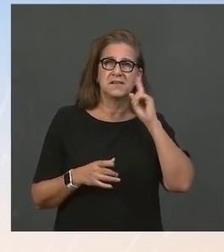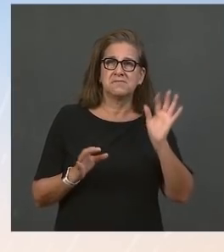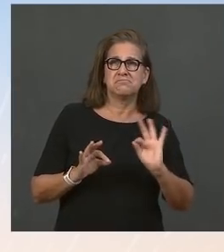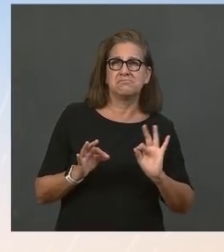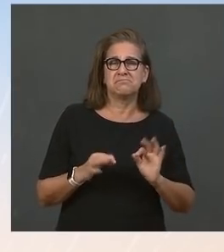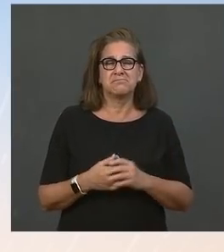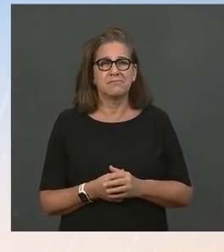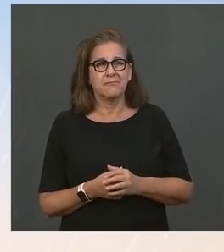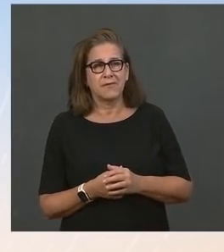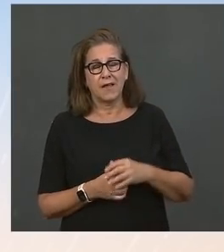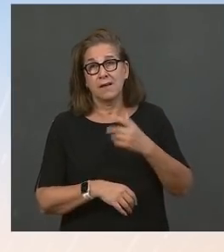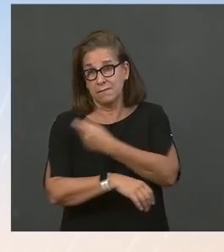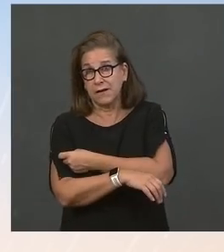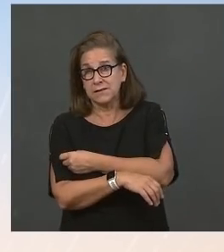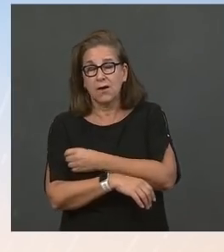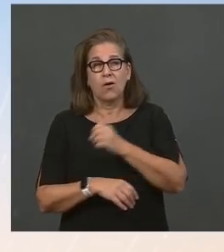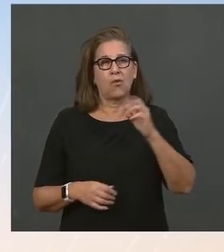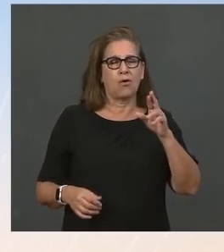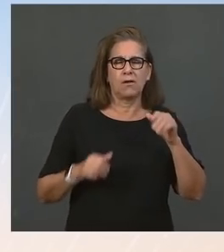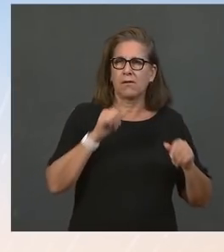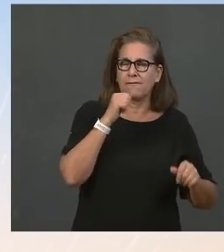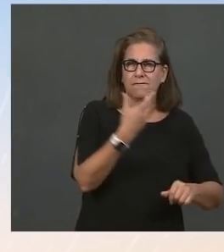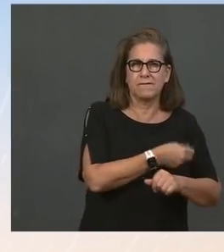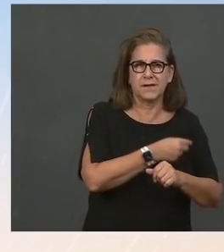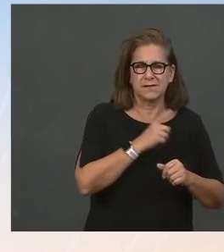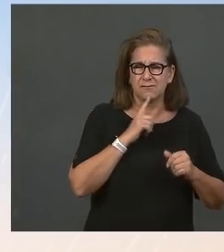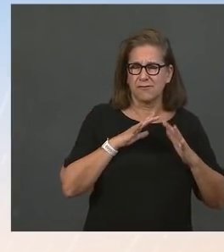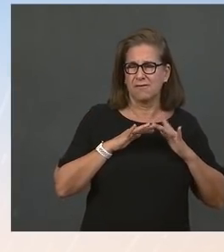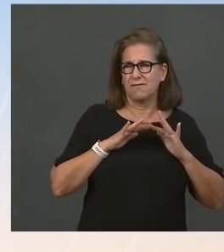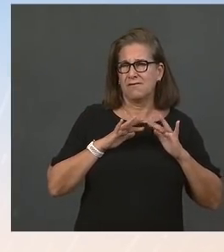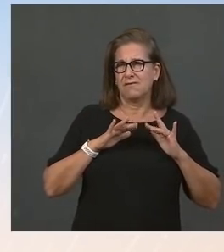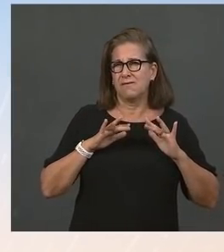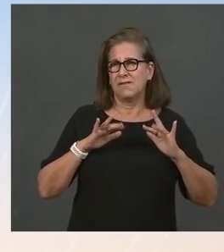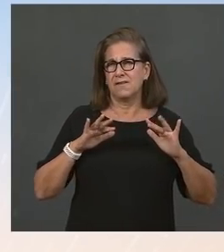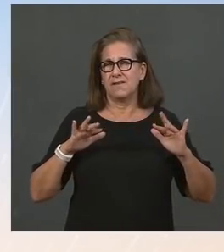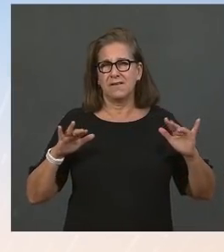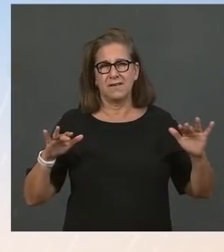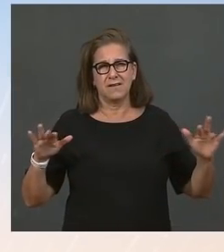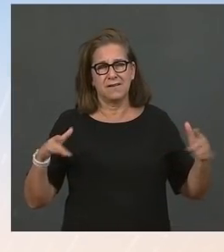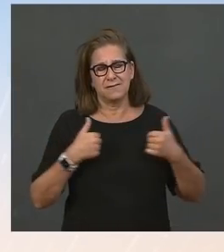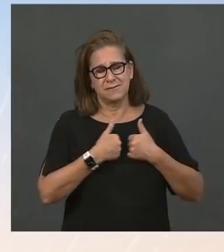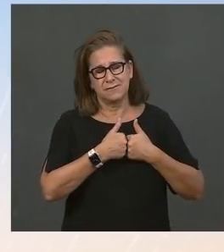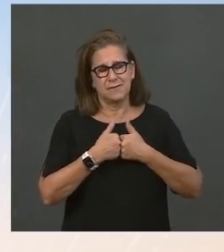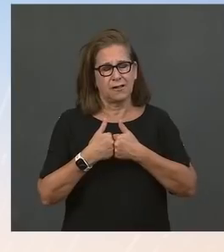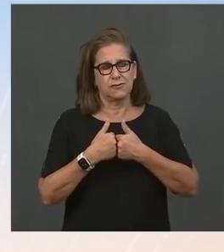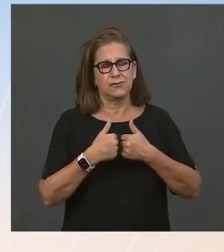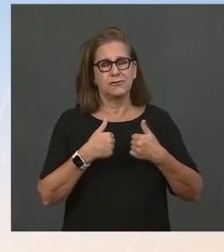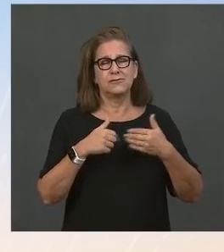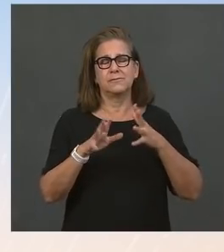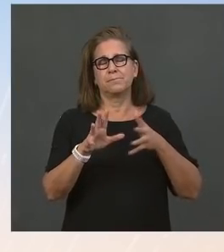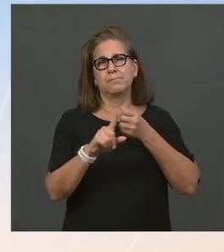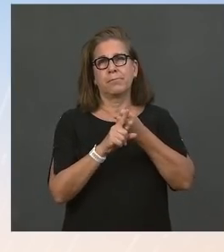So, there's no question that the fatigue with COVID is impacting people around the country. The President understands that; he's empathetic to that.